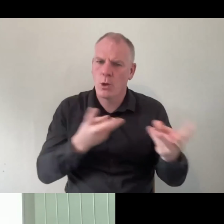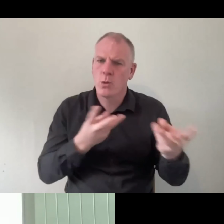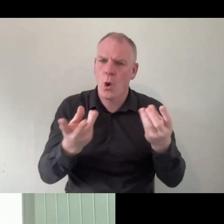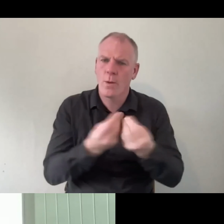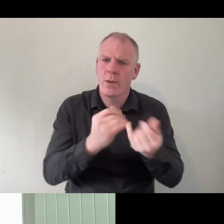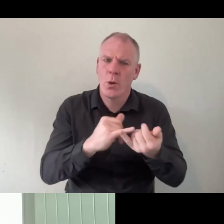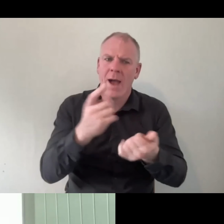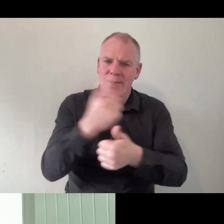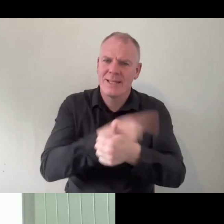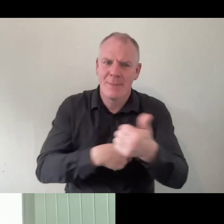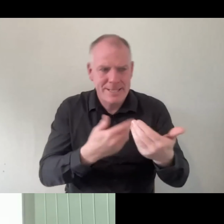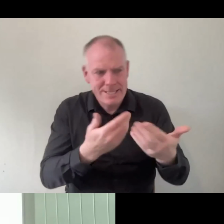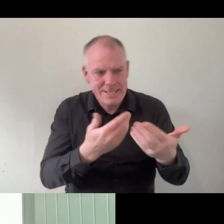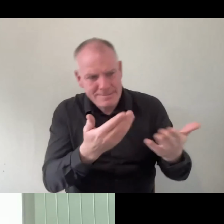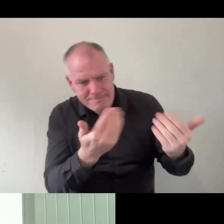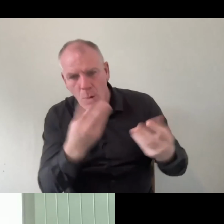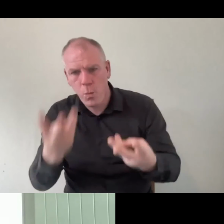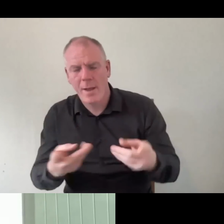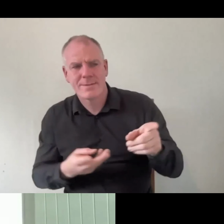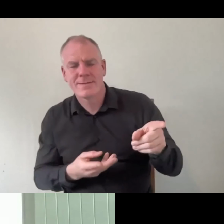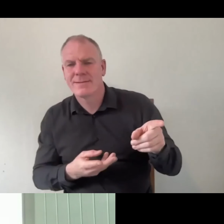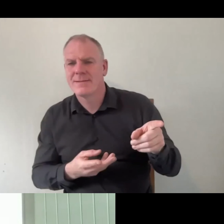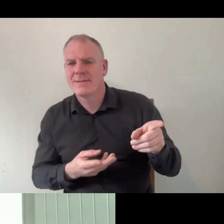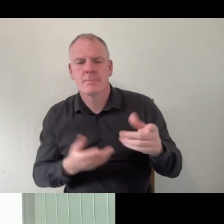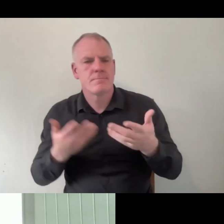or engage people with disabilities to actually...